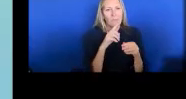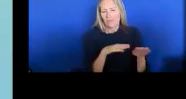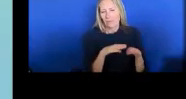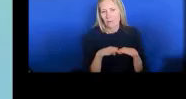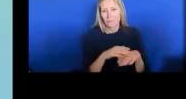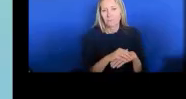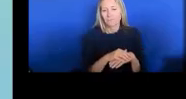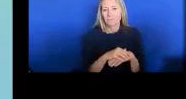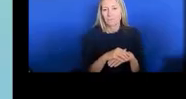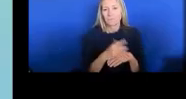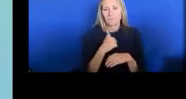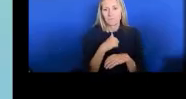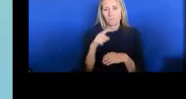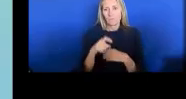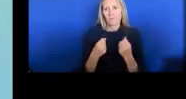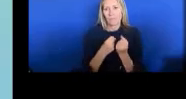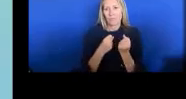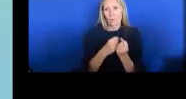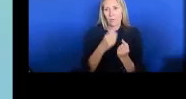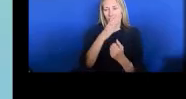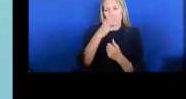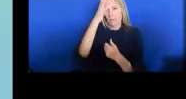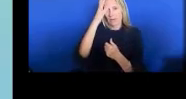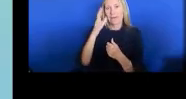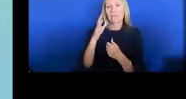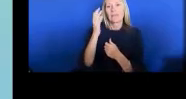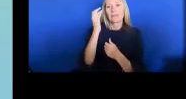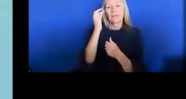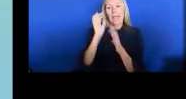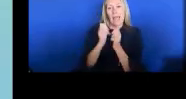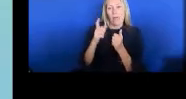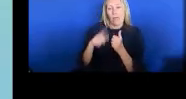in how they positively respond to challenging behaviors.